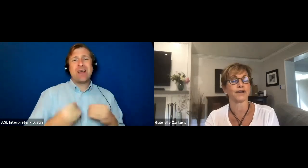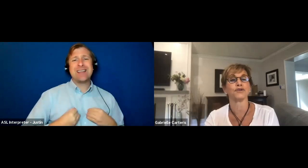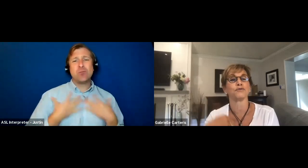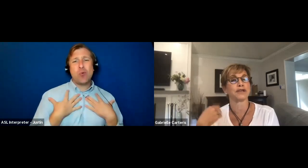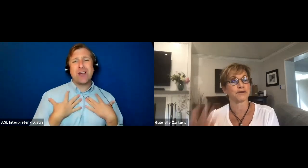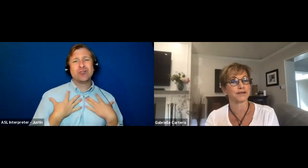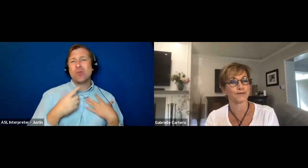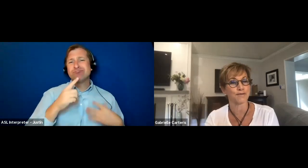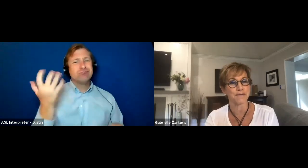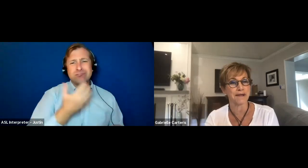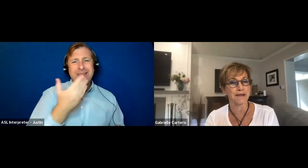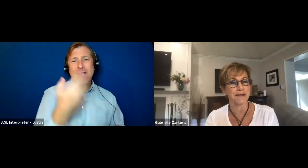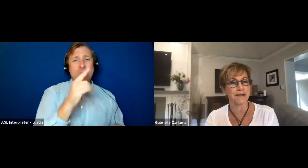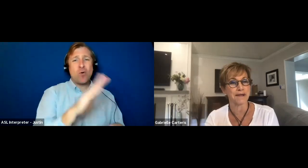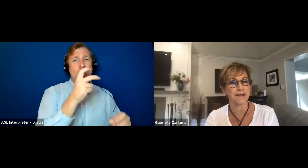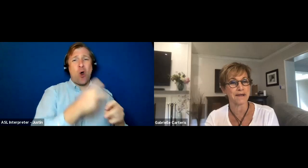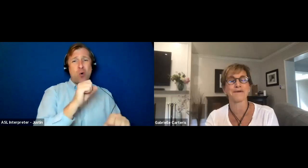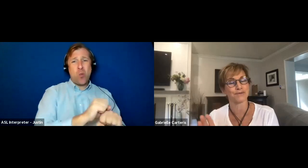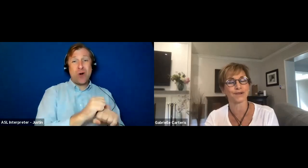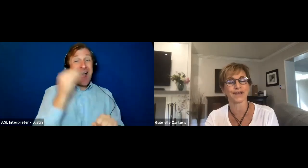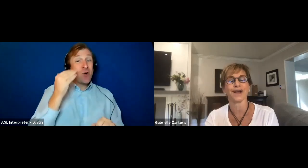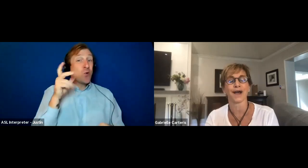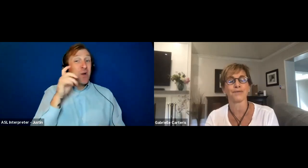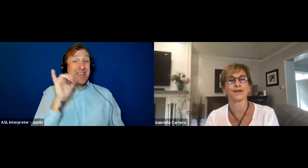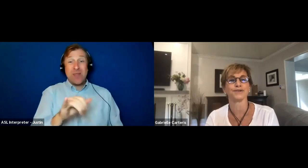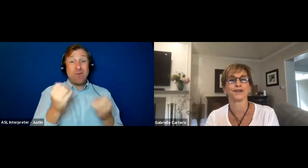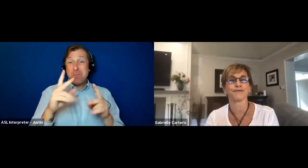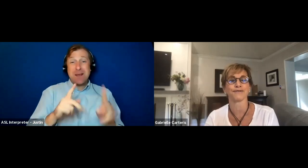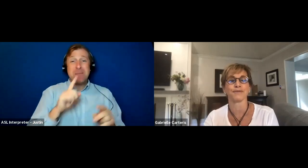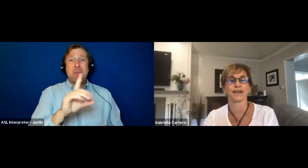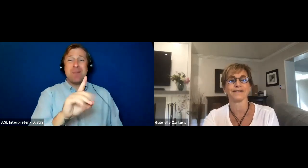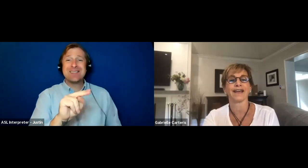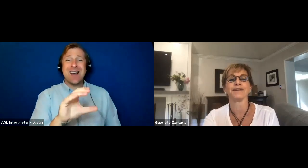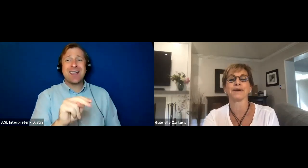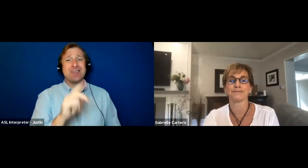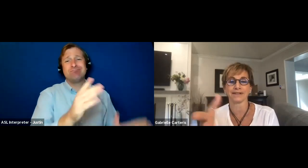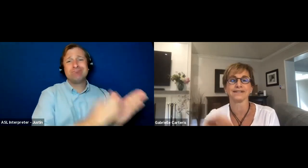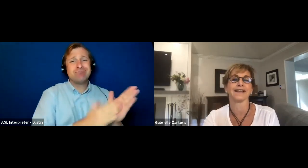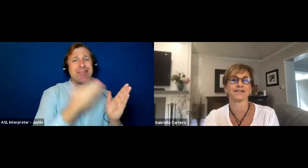I know you will be hearing this from many people throughout, but really I wanted you to hear it from me. Anyway, please, David.